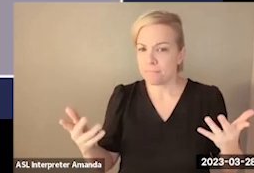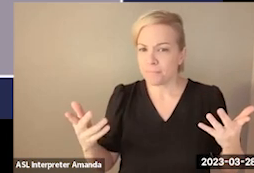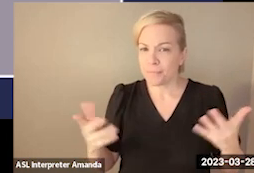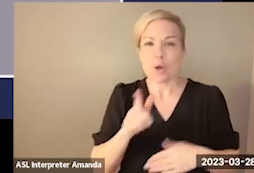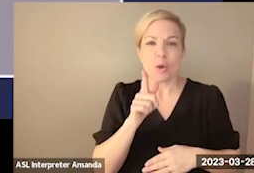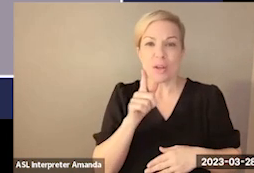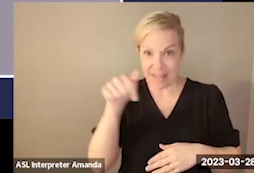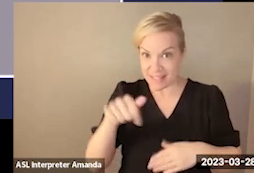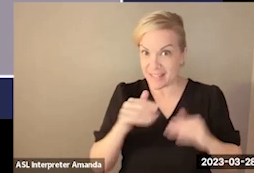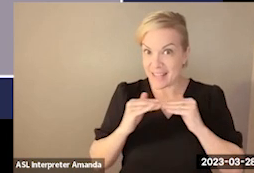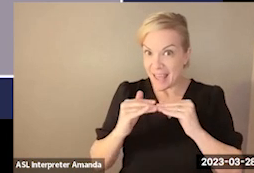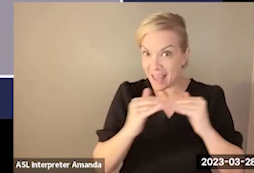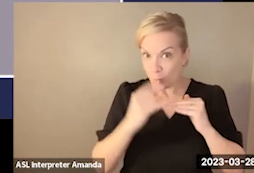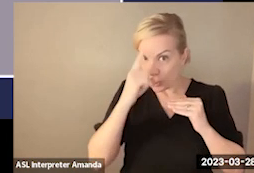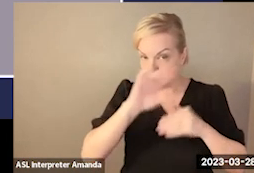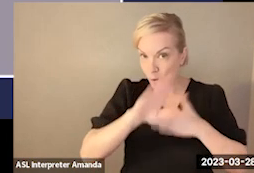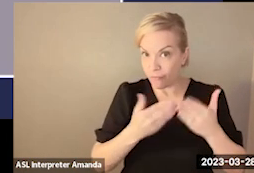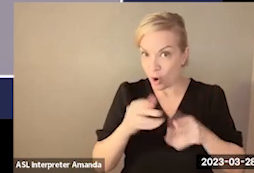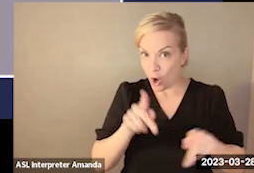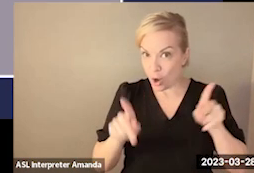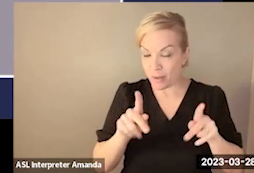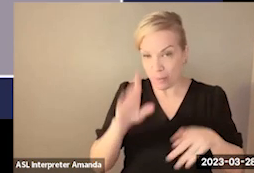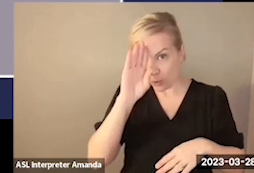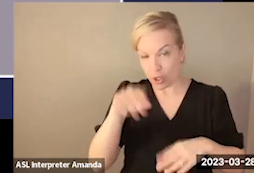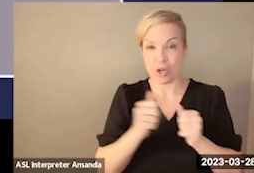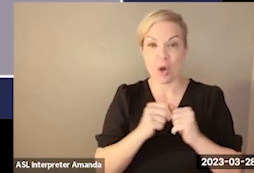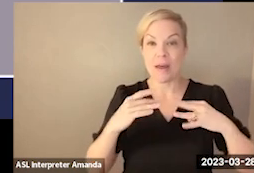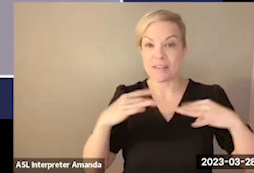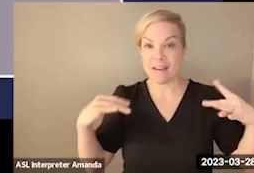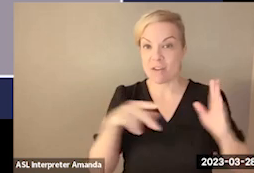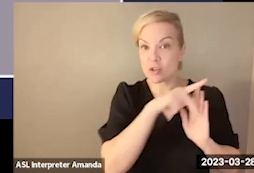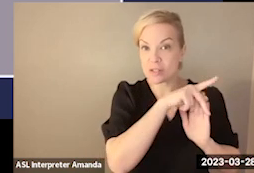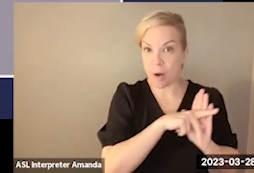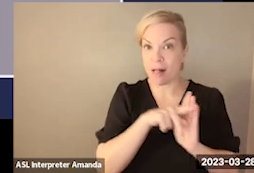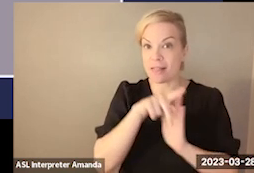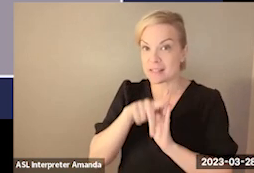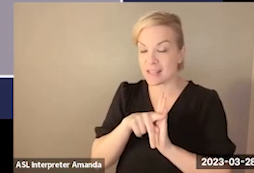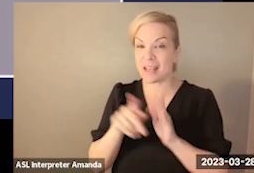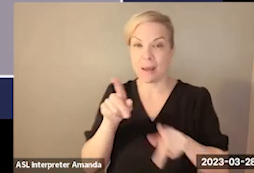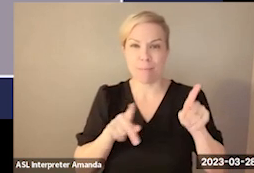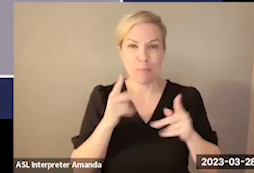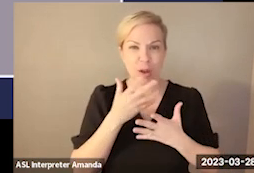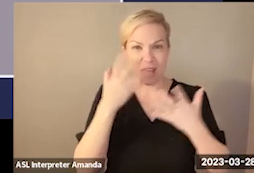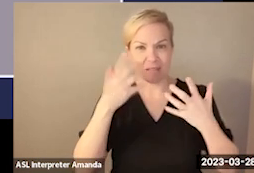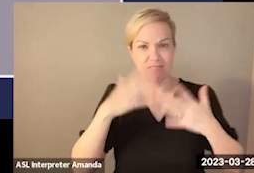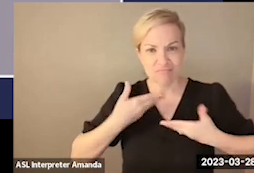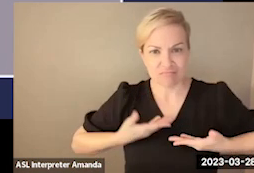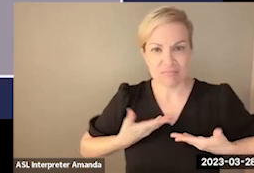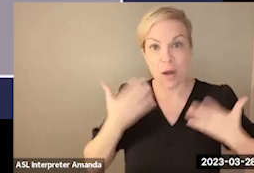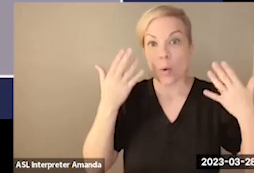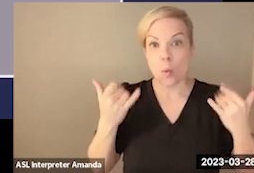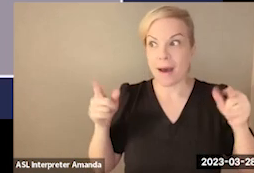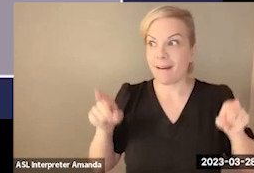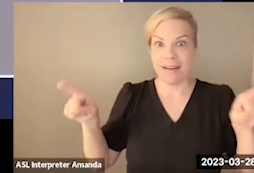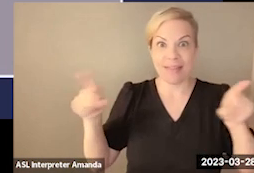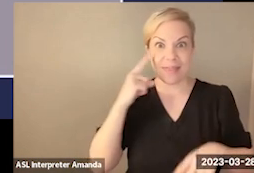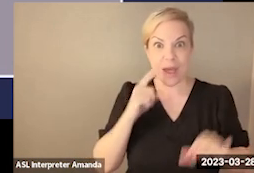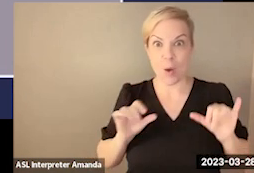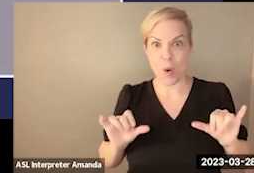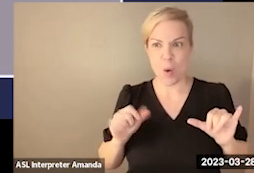Debbie Stine, Science & Technology Policy Academy: sometimes get mad at diversity policies and beyond policies is because they think that they are going to become losers